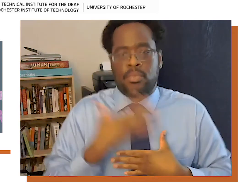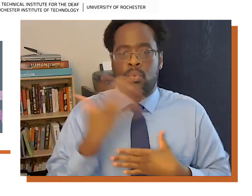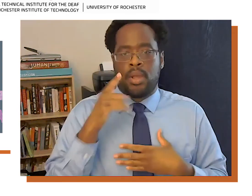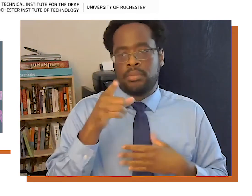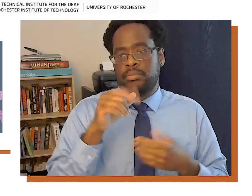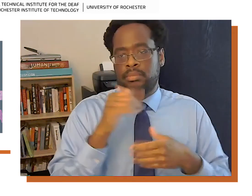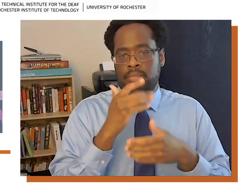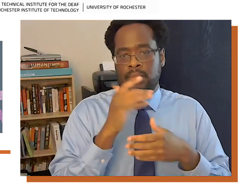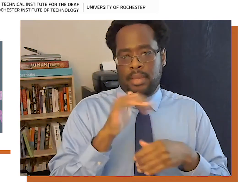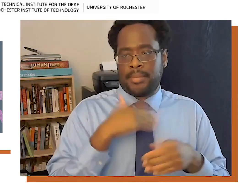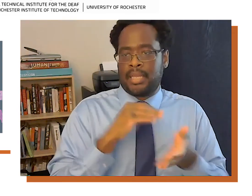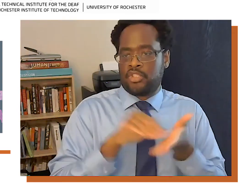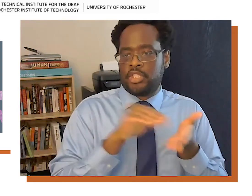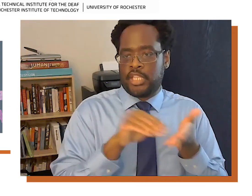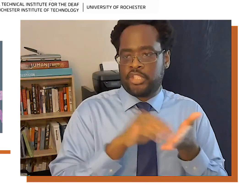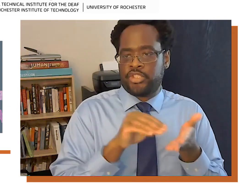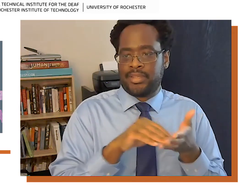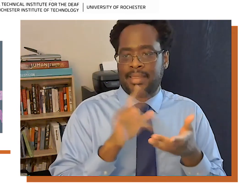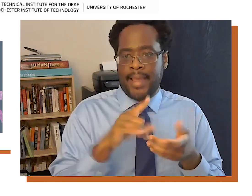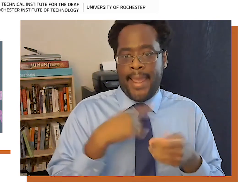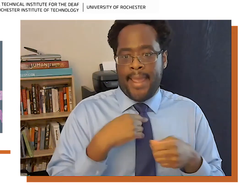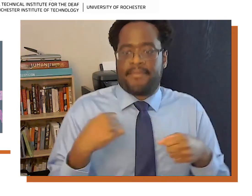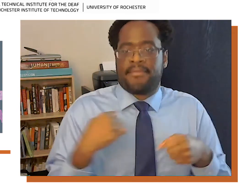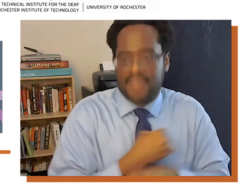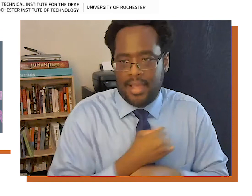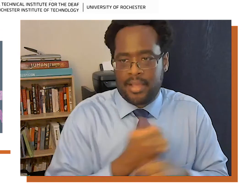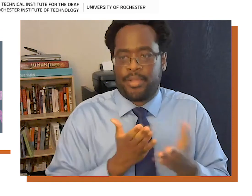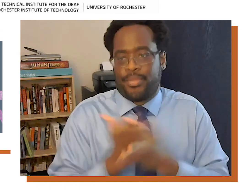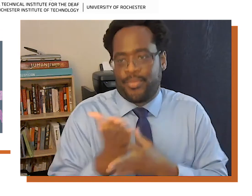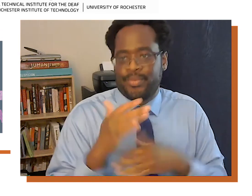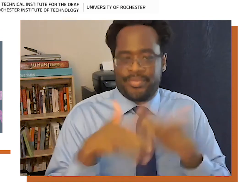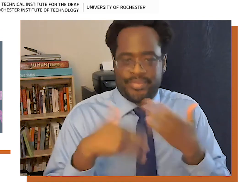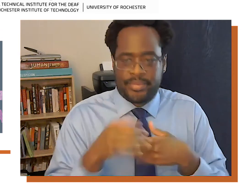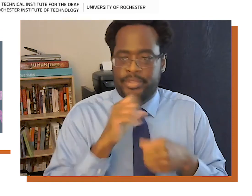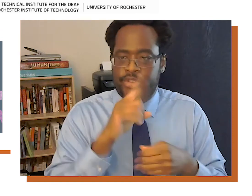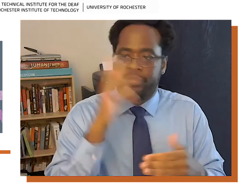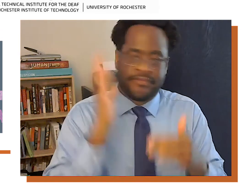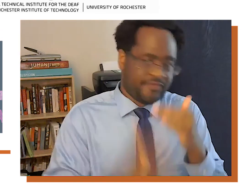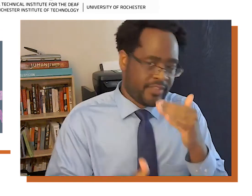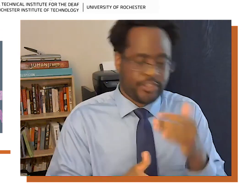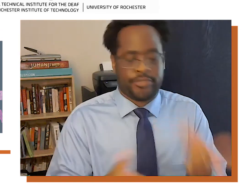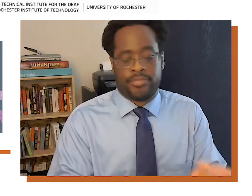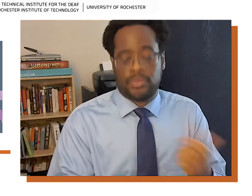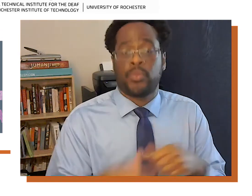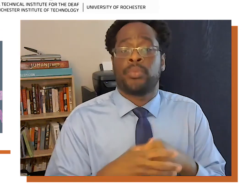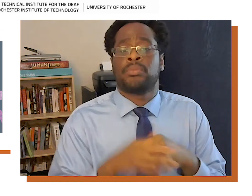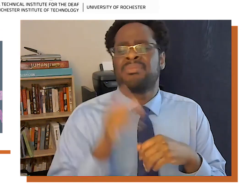but one that, of course, is very close to my heart is my dissertation for my PhD